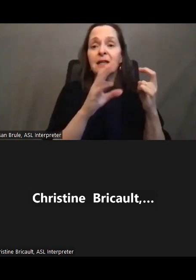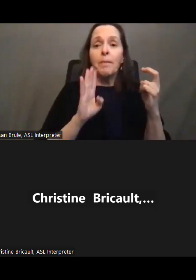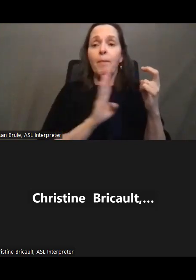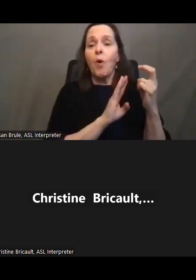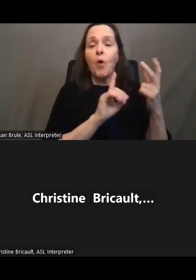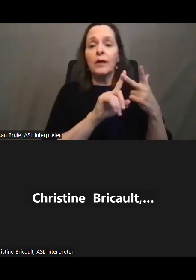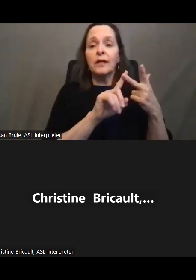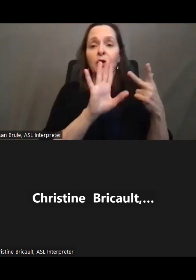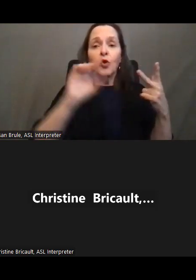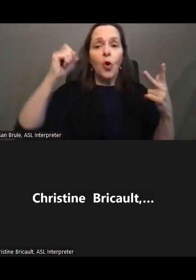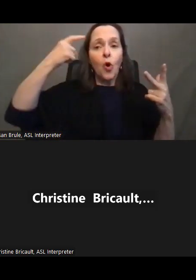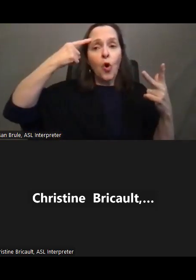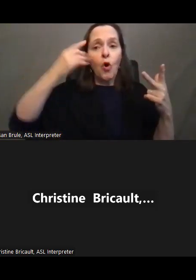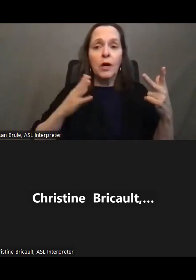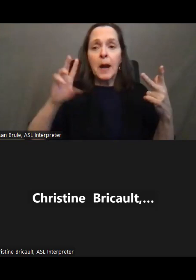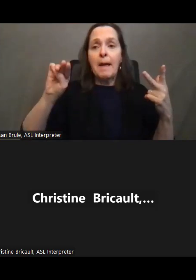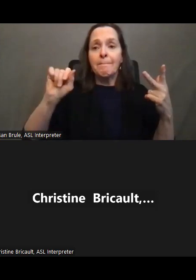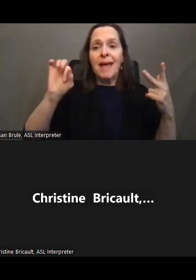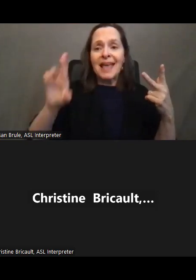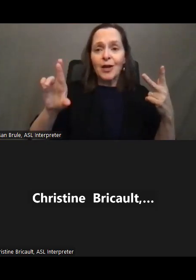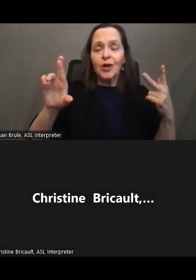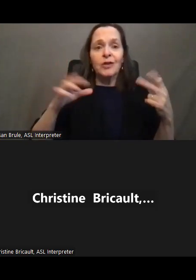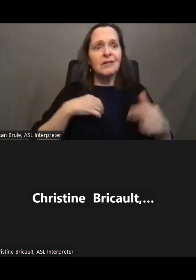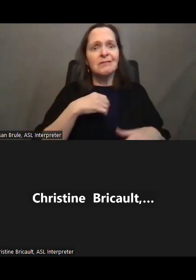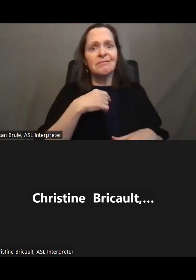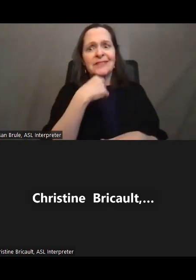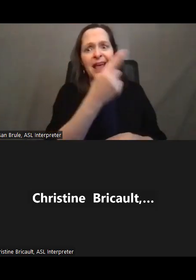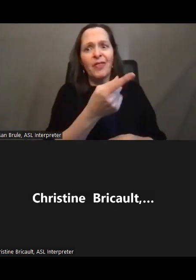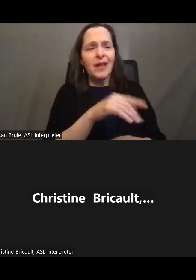that, you know, this is a real liability for the town if the ADA Coordinator isn't fulfill their obligations, and so it is something they should take really seriously.